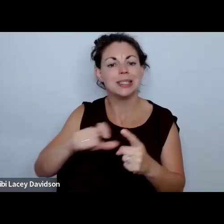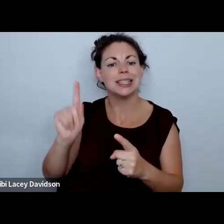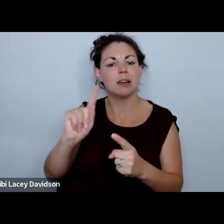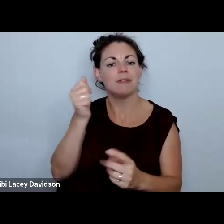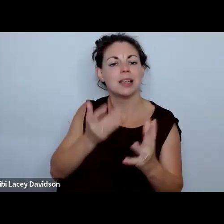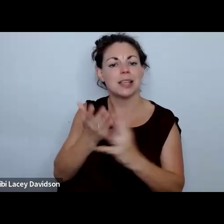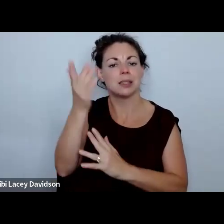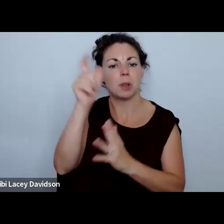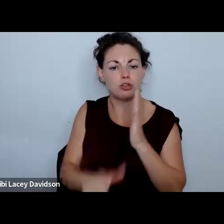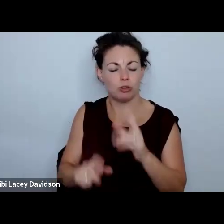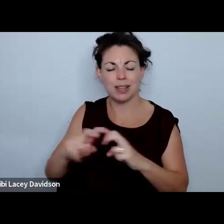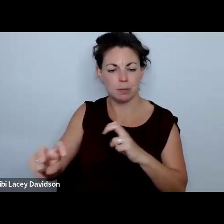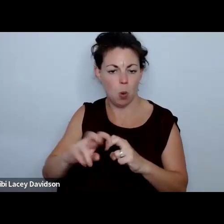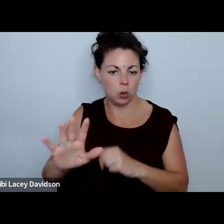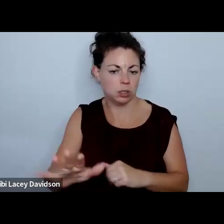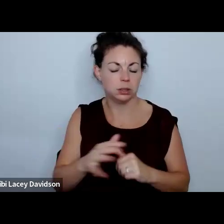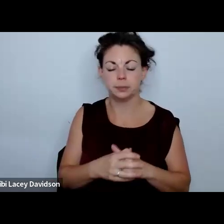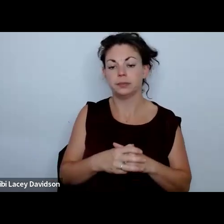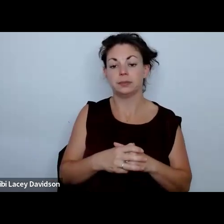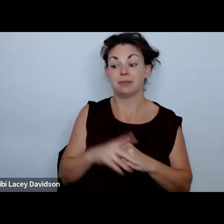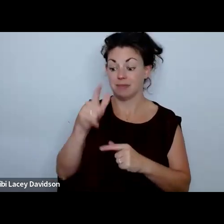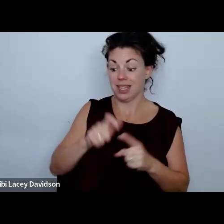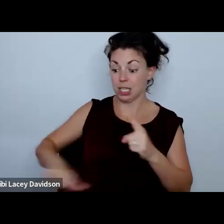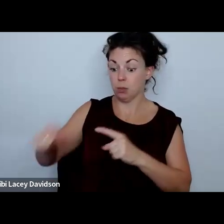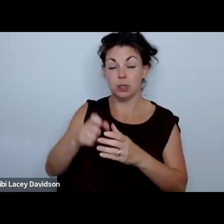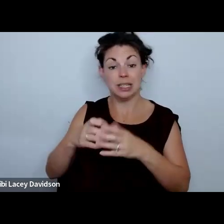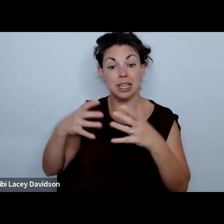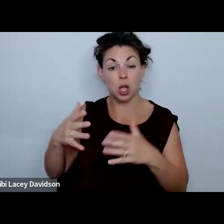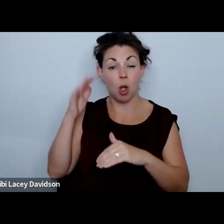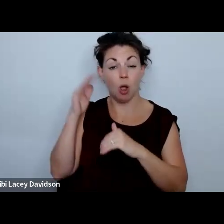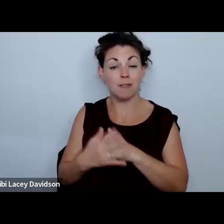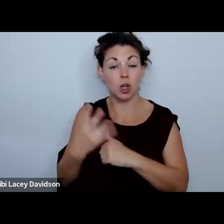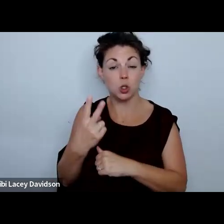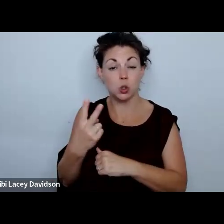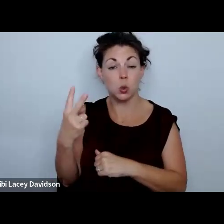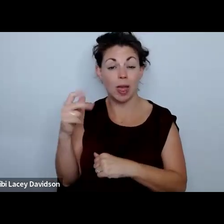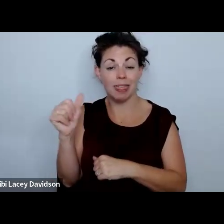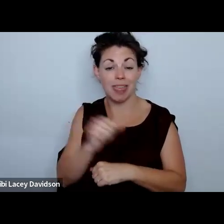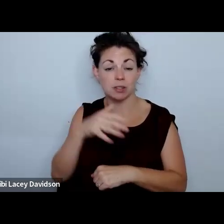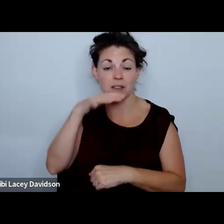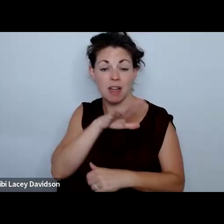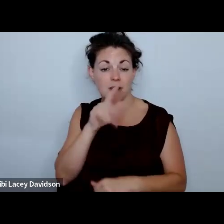It is open to anyone who shares our vision of a more accessible transport system and wishes